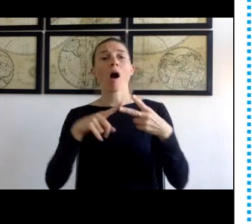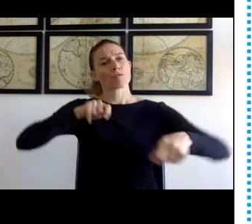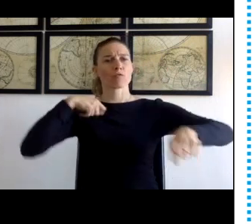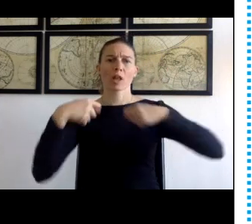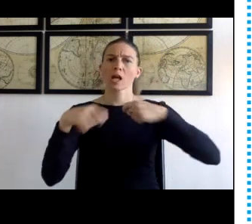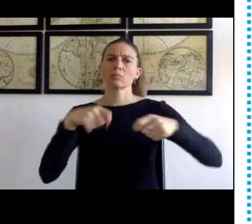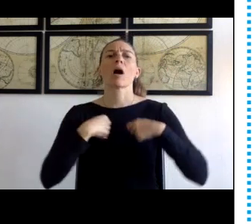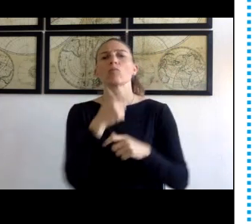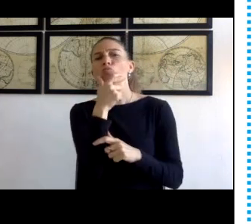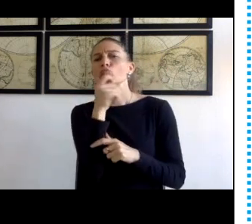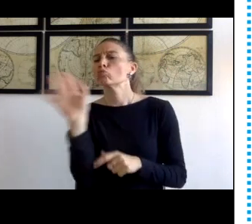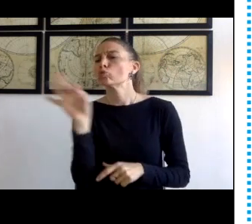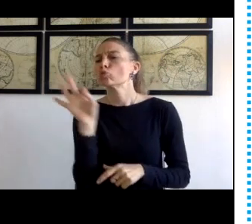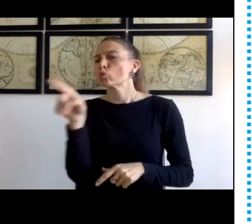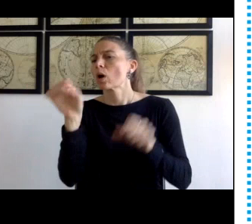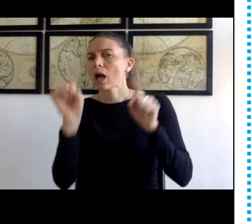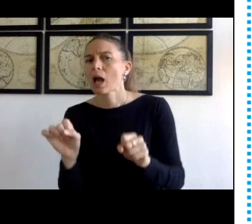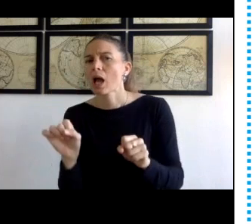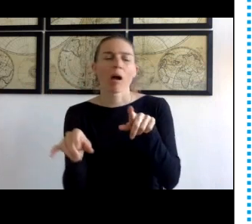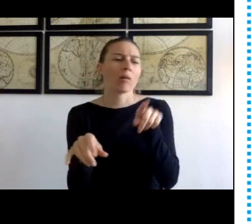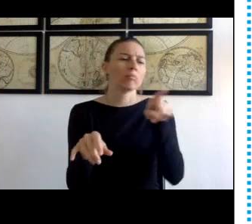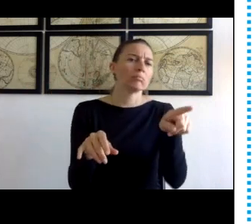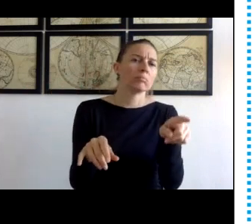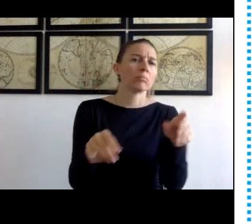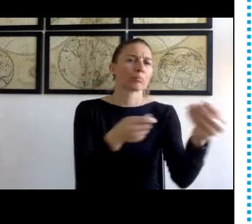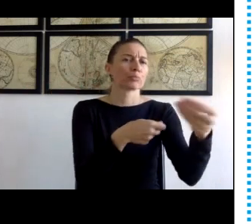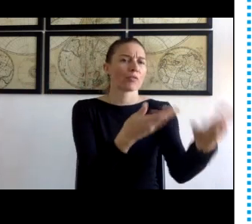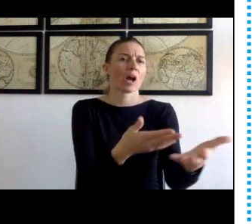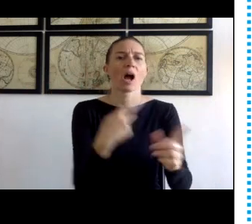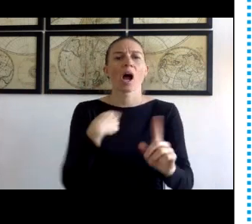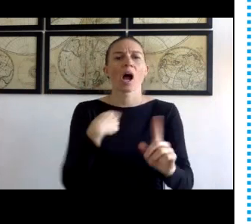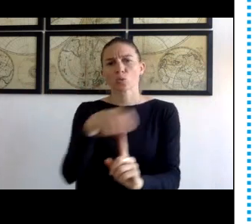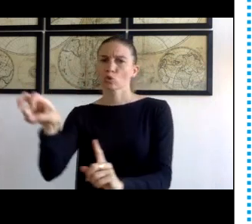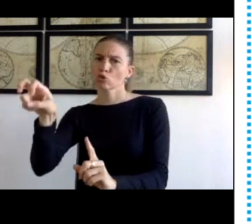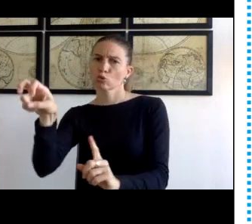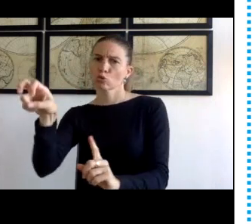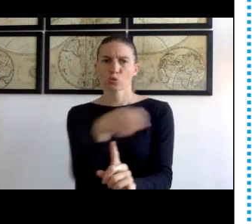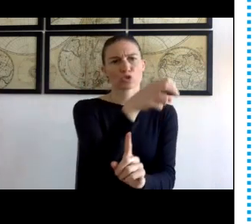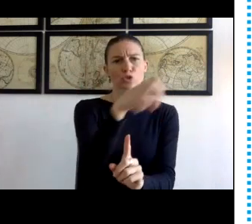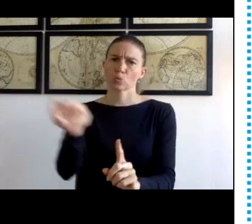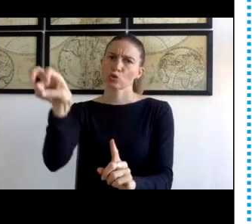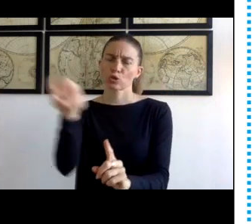So for example, you can switch from one provider to another easily.